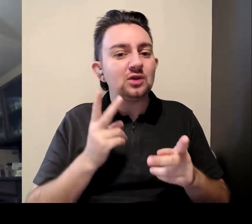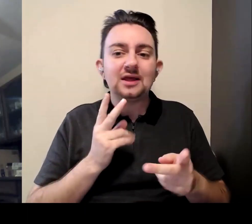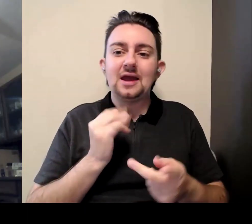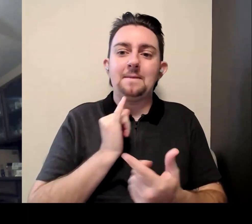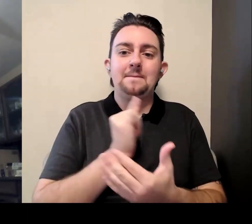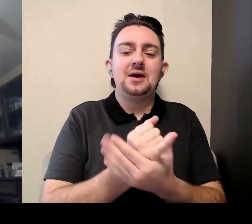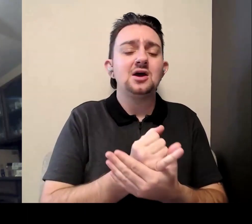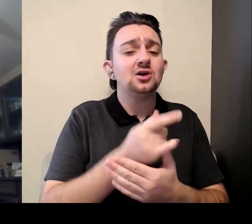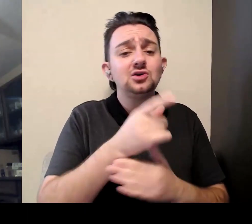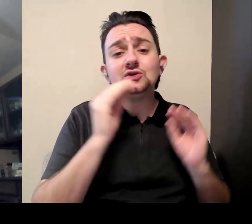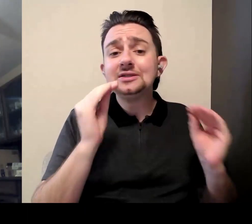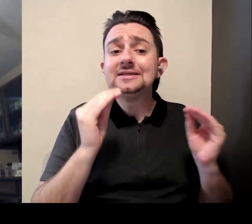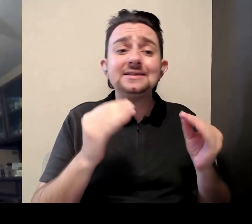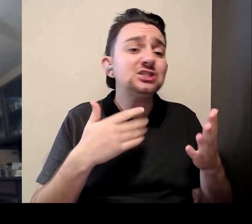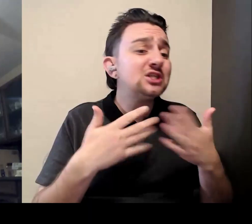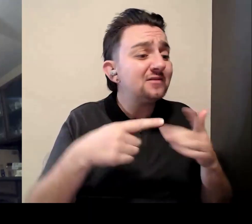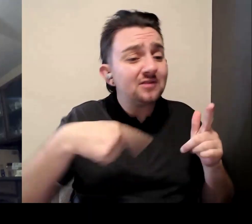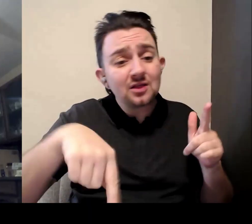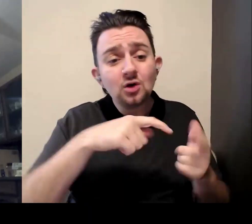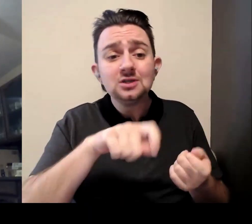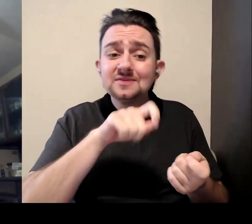who qualify as visually impaired, Braille.